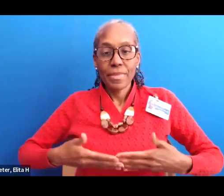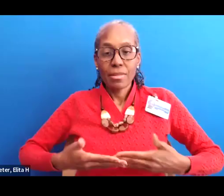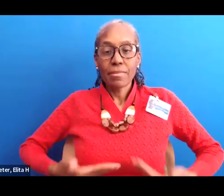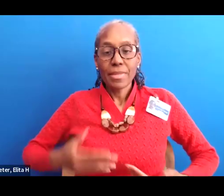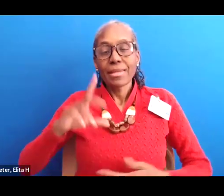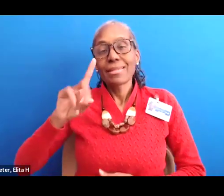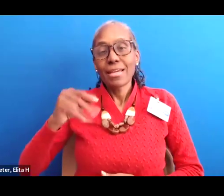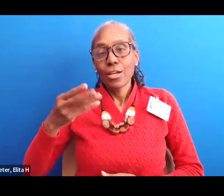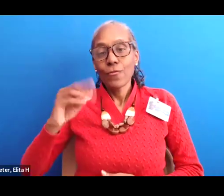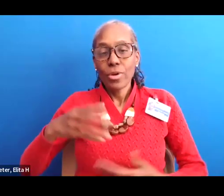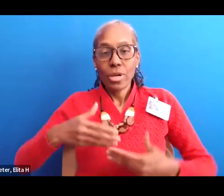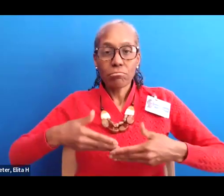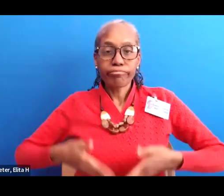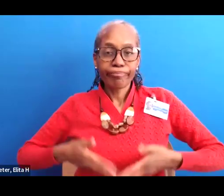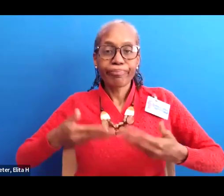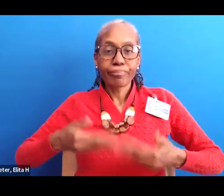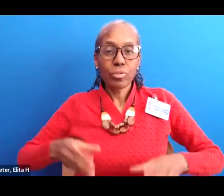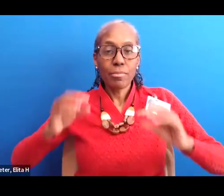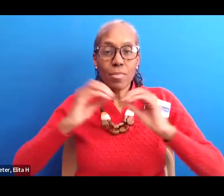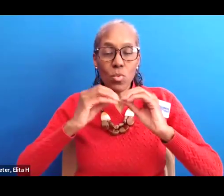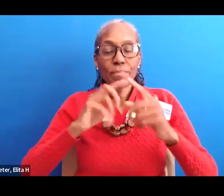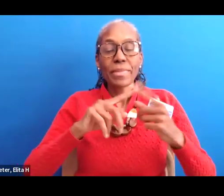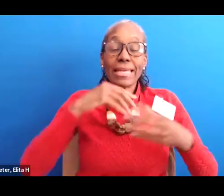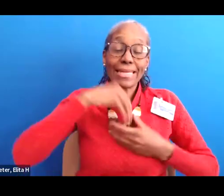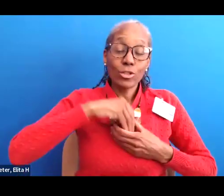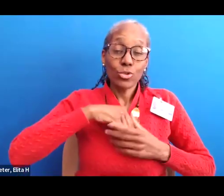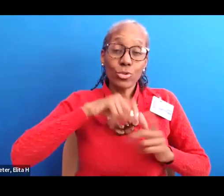There's also internal stimulation devices where there's a vagus